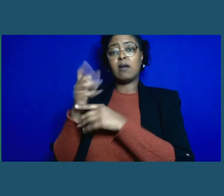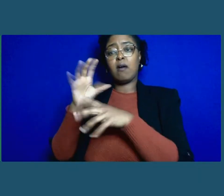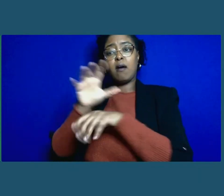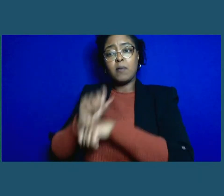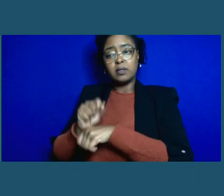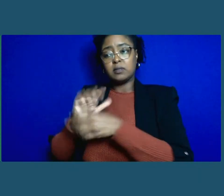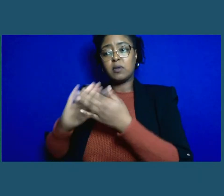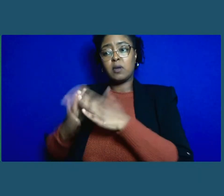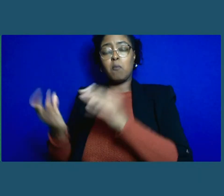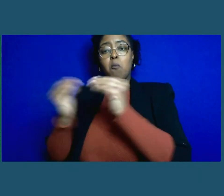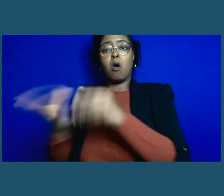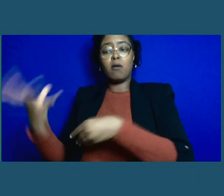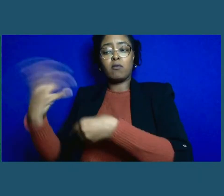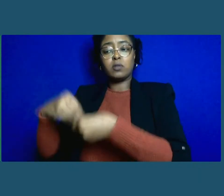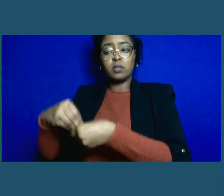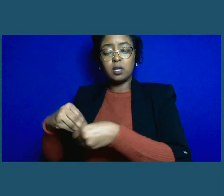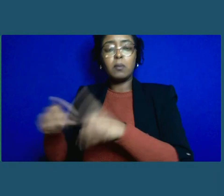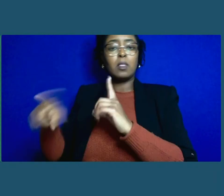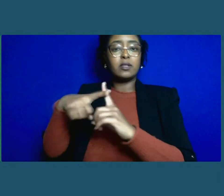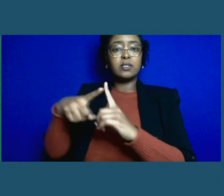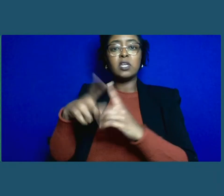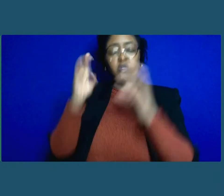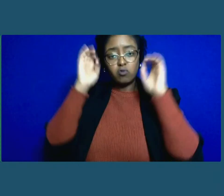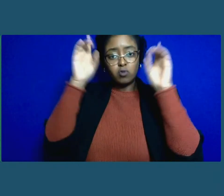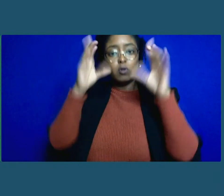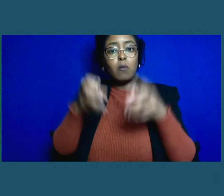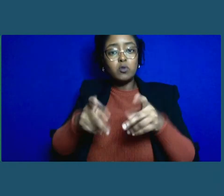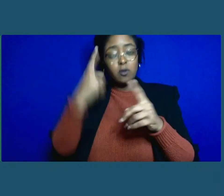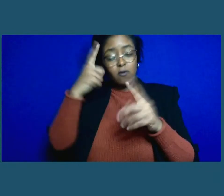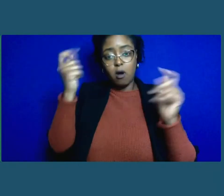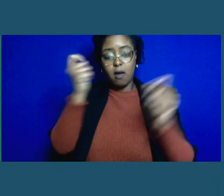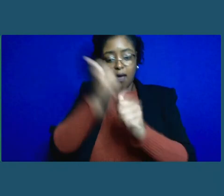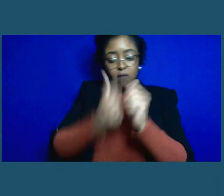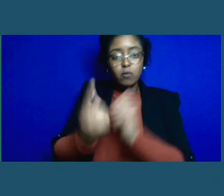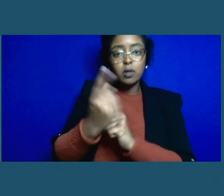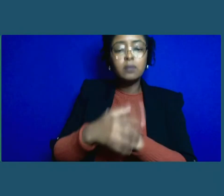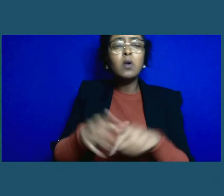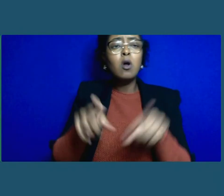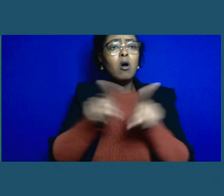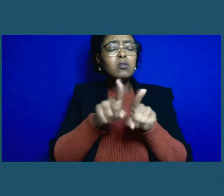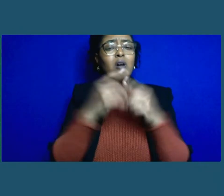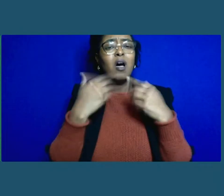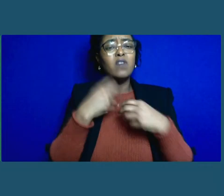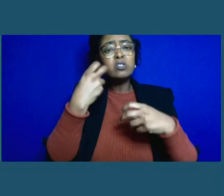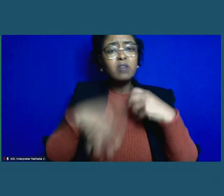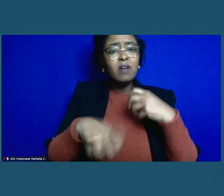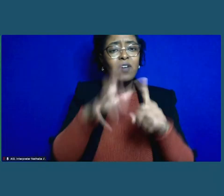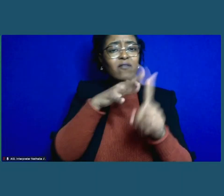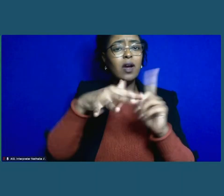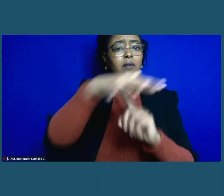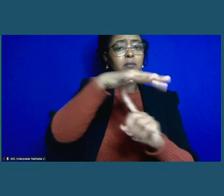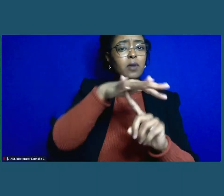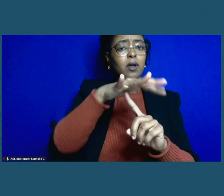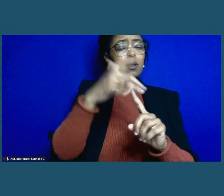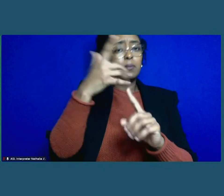past practices to be more inclusive. In their educational